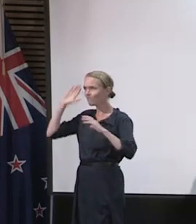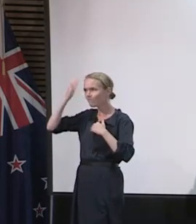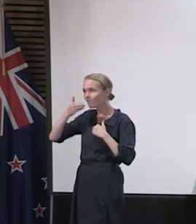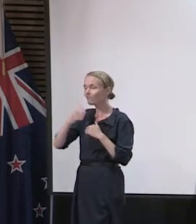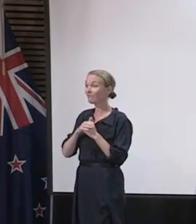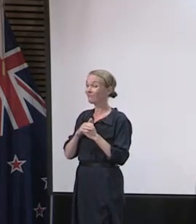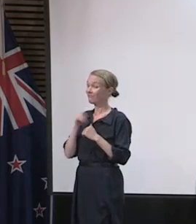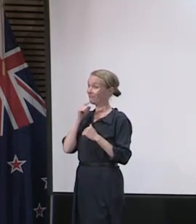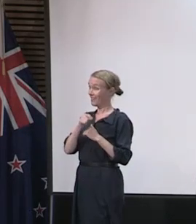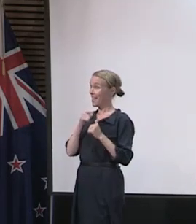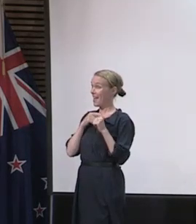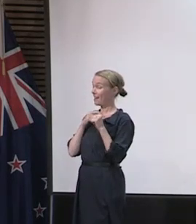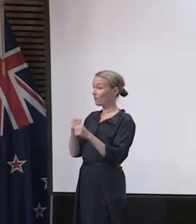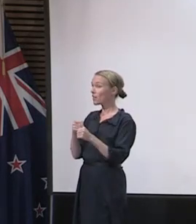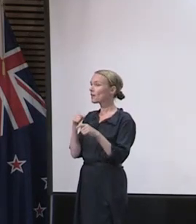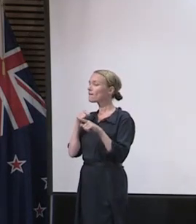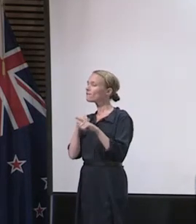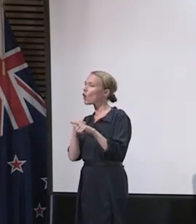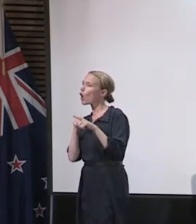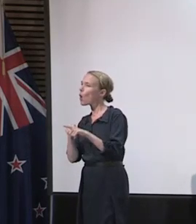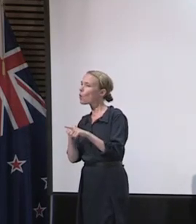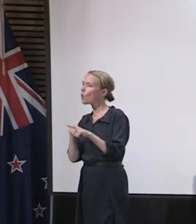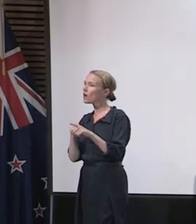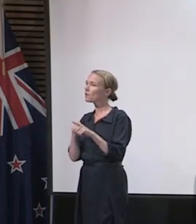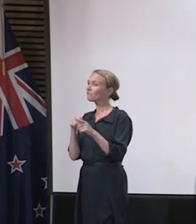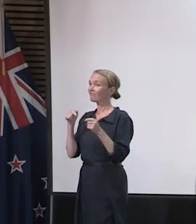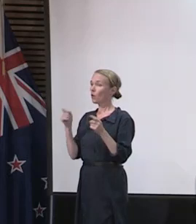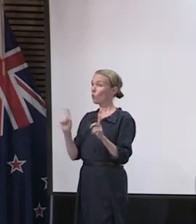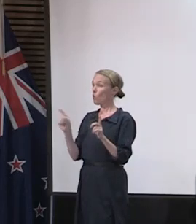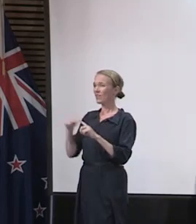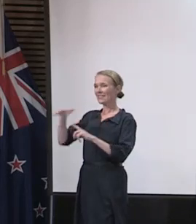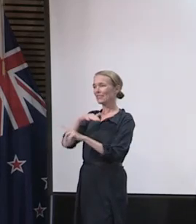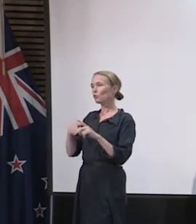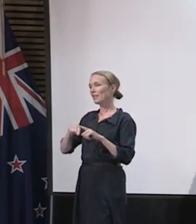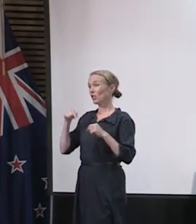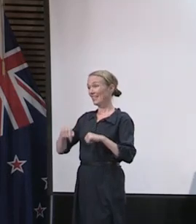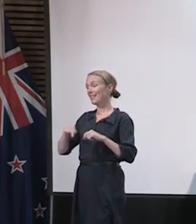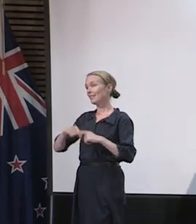healthcare setting or non-healthcare setting, or to the general public, is very much predicated on the